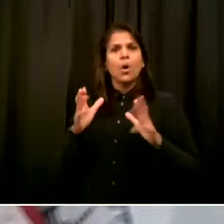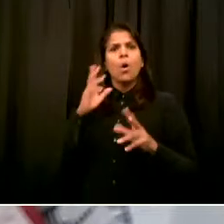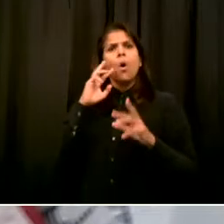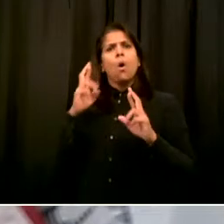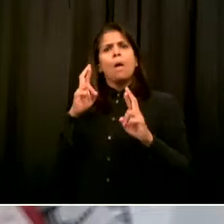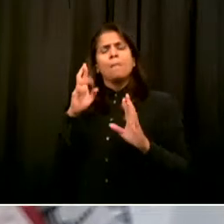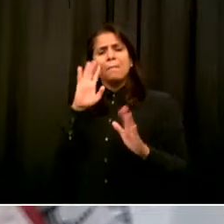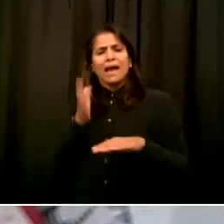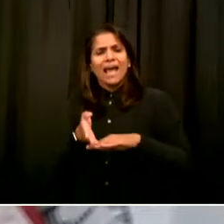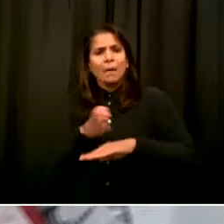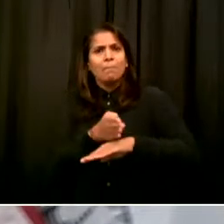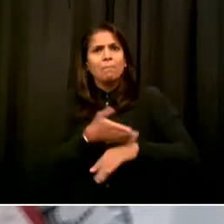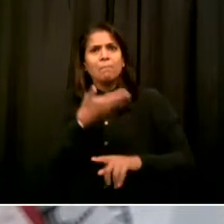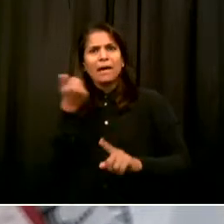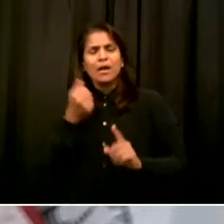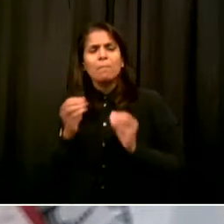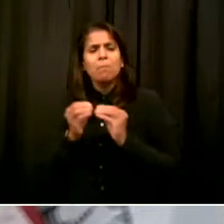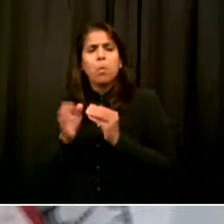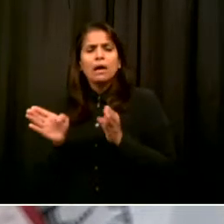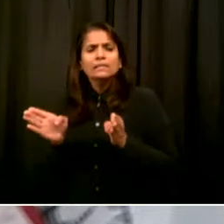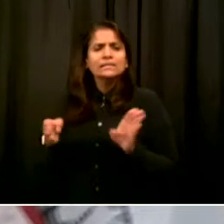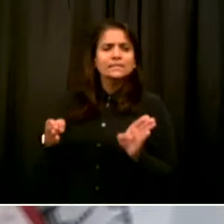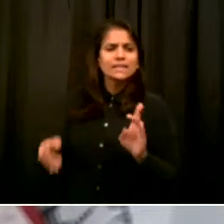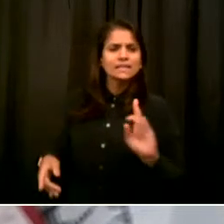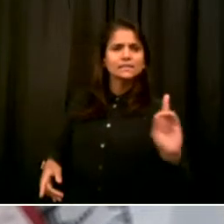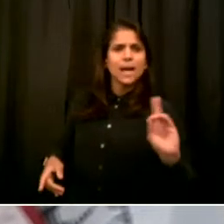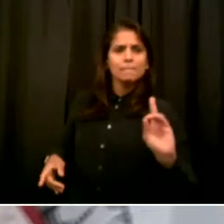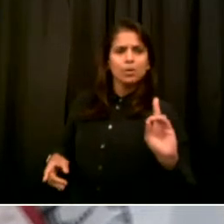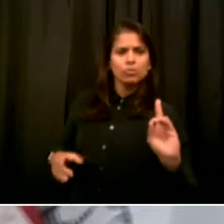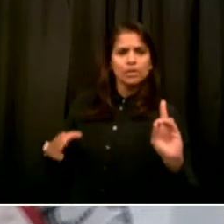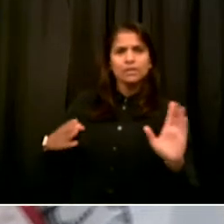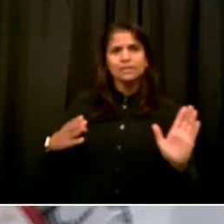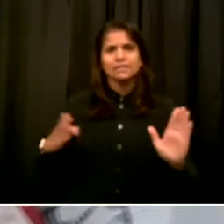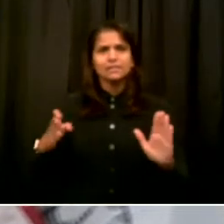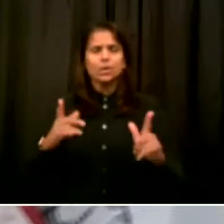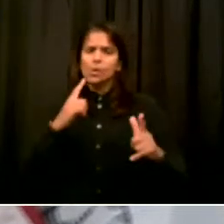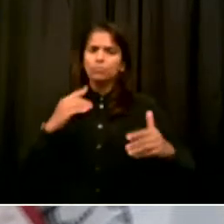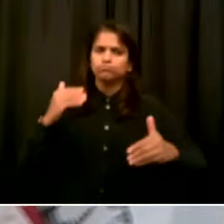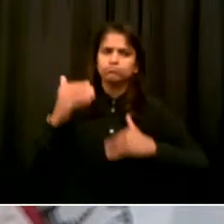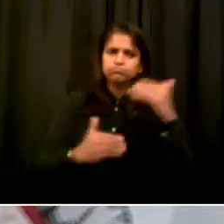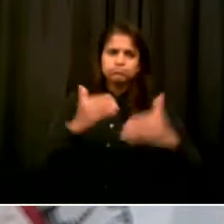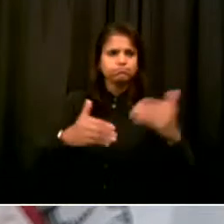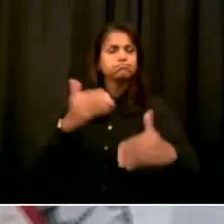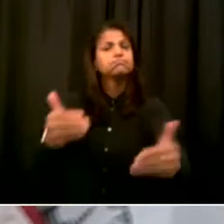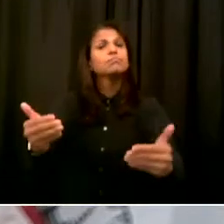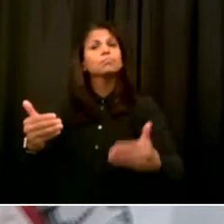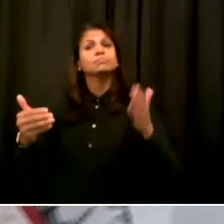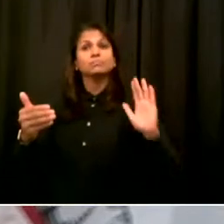SENATE IS NO WORSE FOR NEW YORK CITY THAHA NWHWHT AWE HAVE NOW